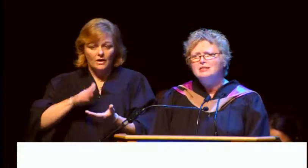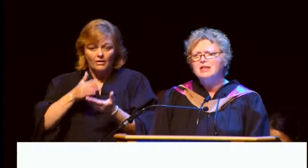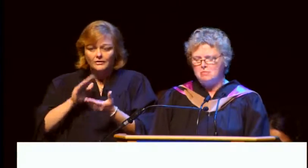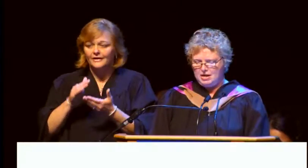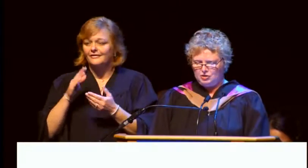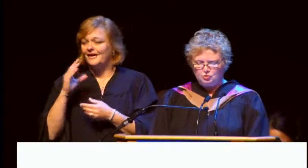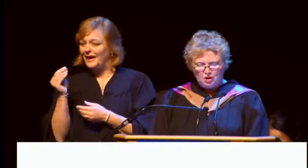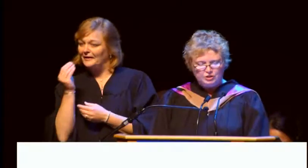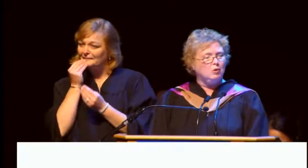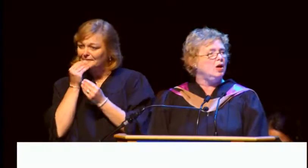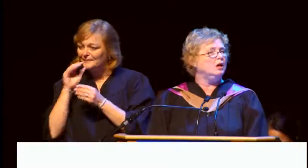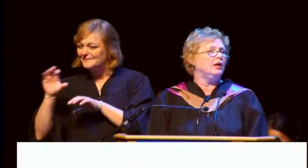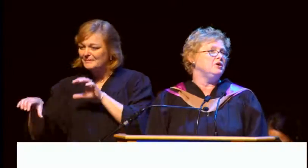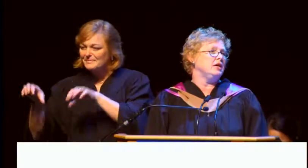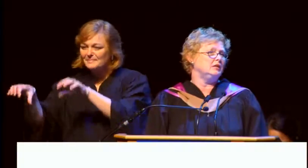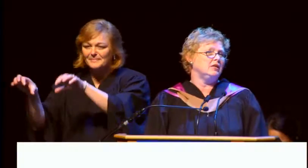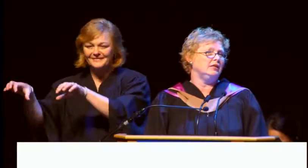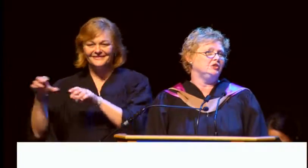THAT MAKE TORONTO A CULINARY DESTINATION.